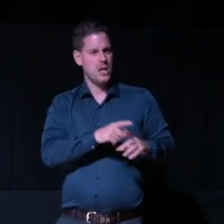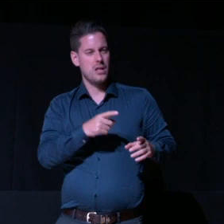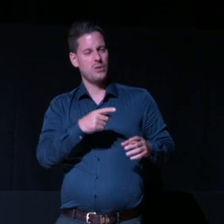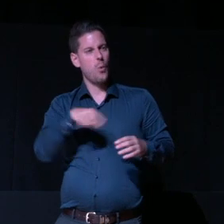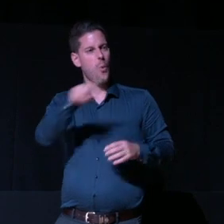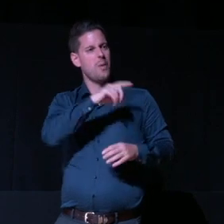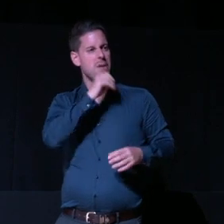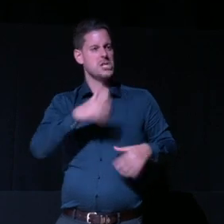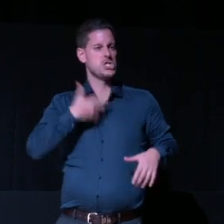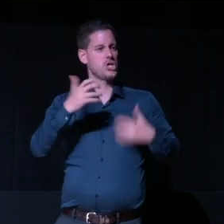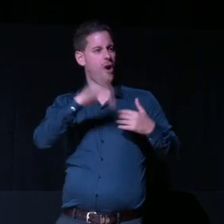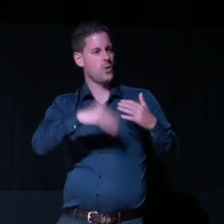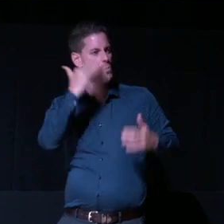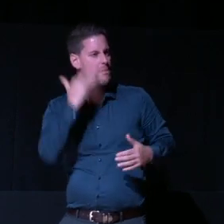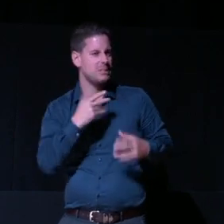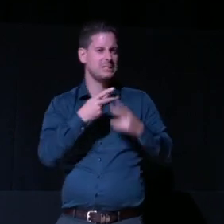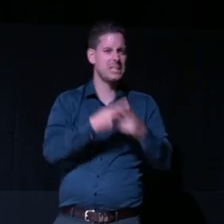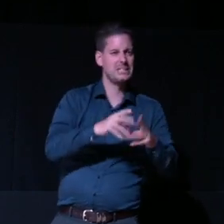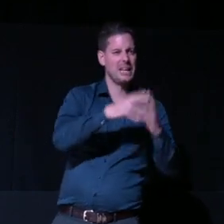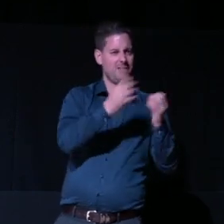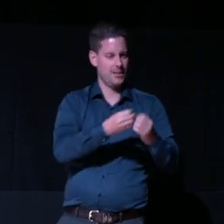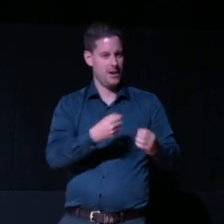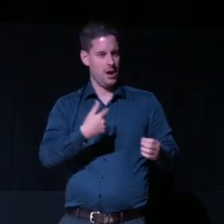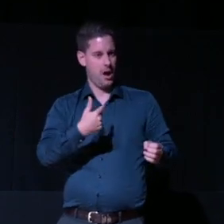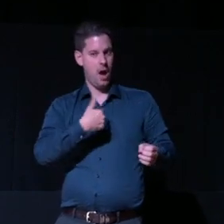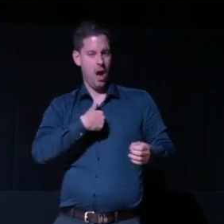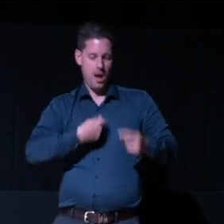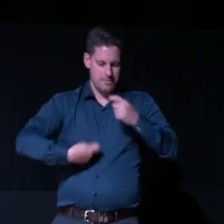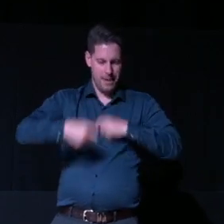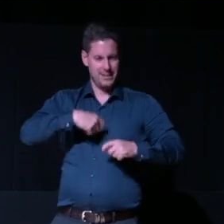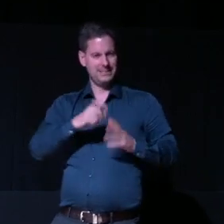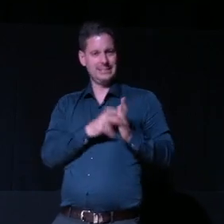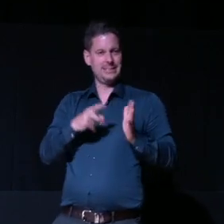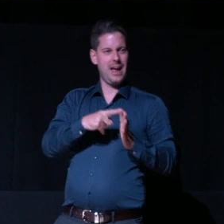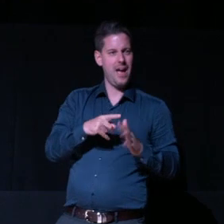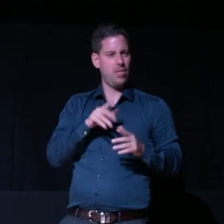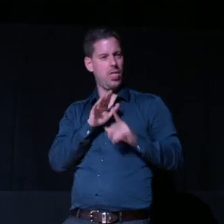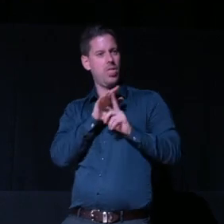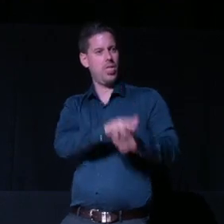really interesting was those guys would get up and the audience would like love it. Love it as well was the other thing. Like when we talk about accountability,